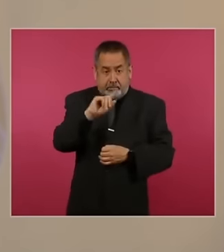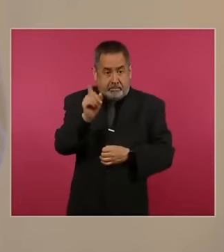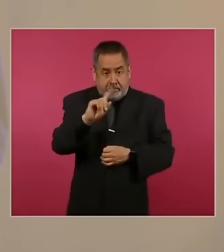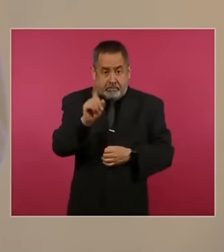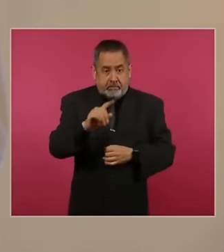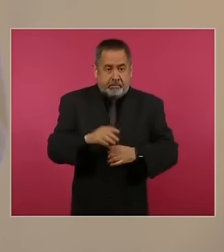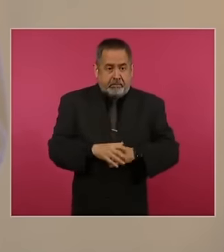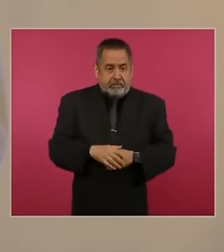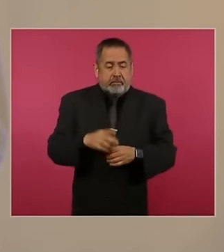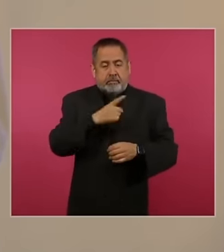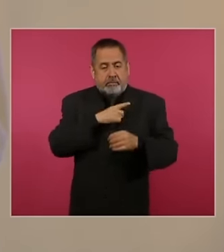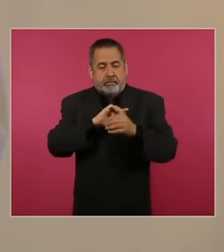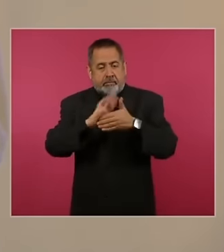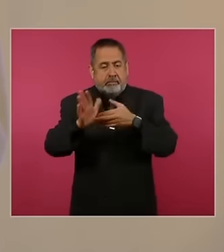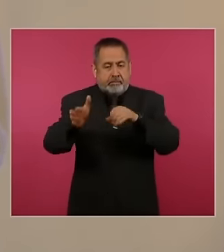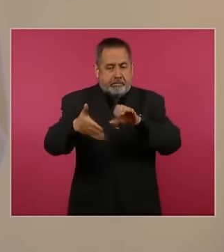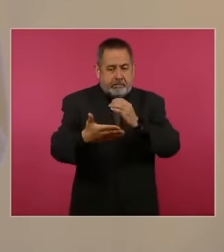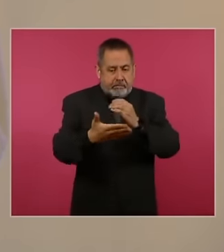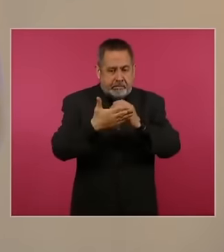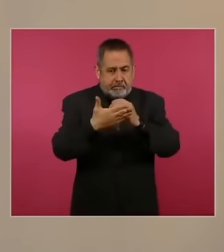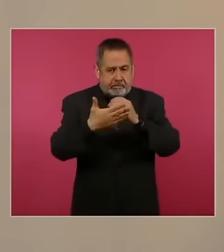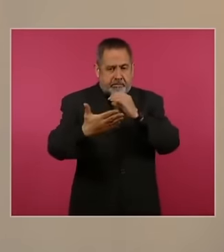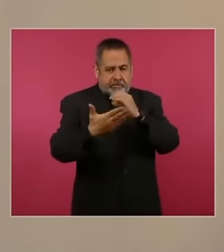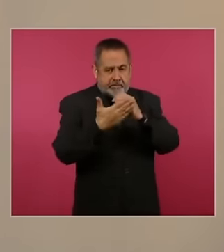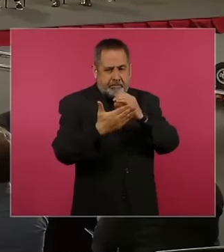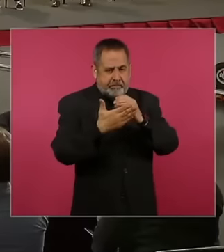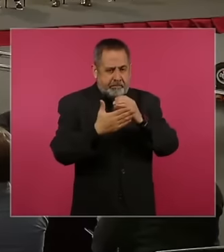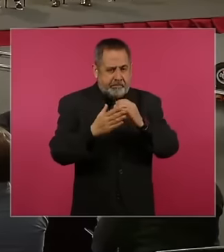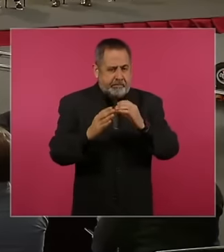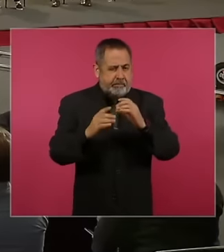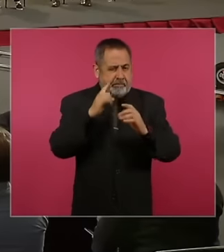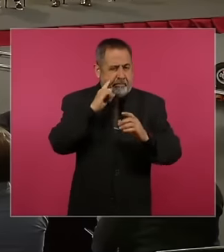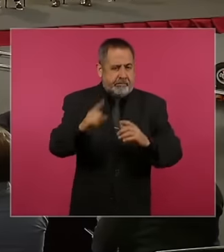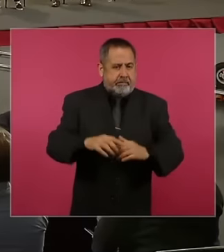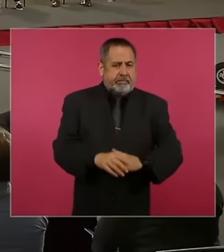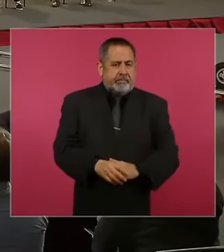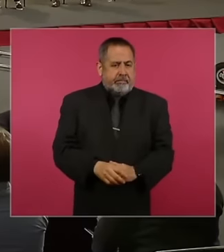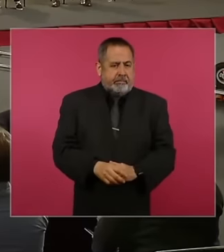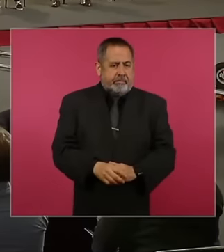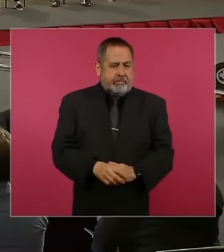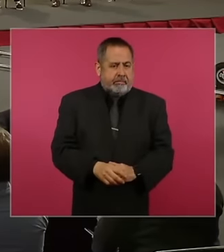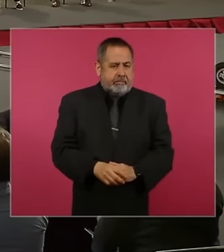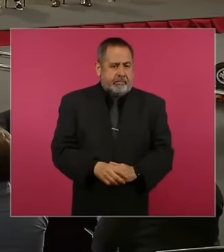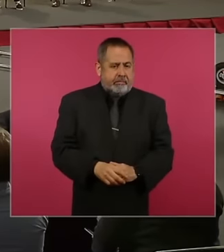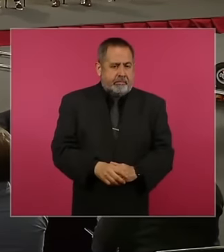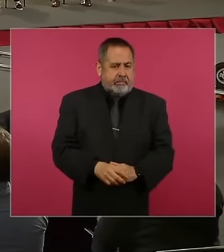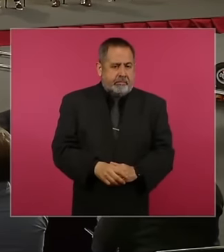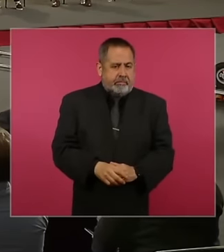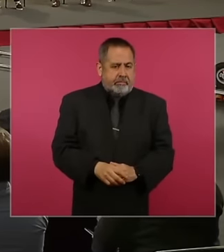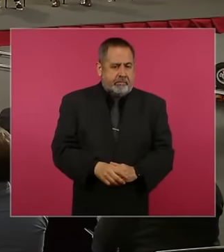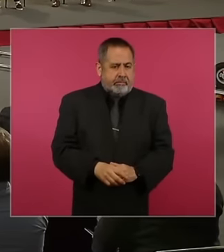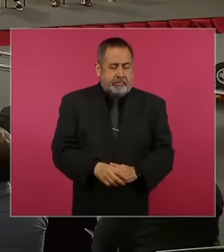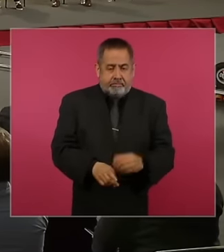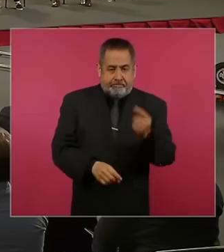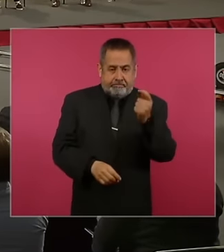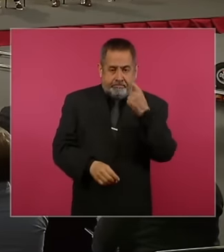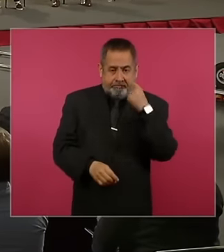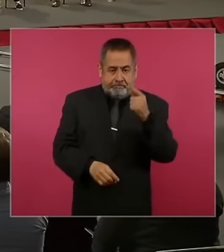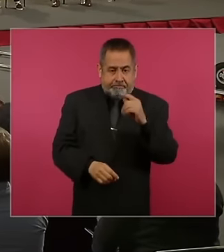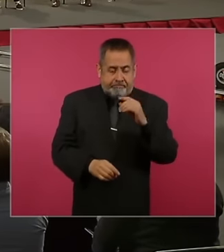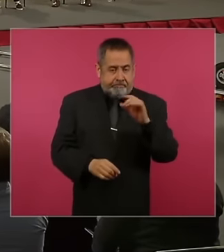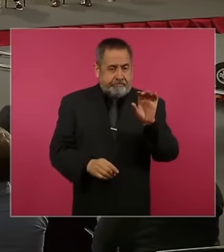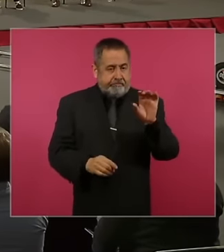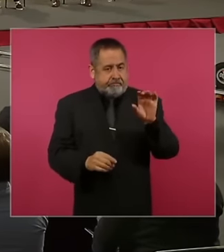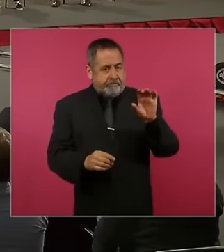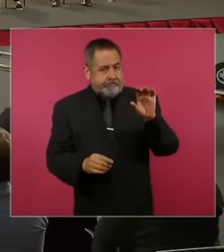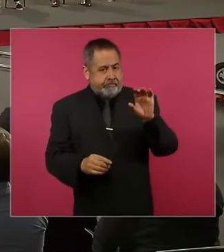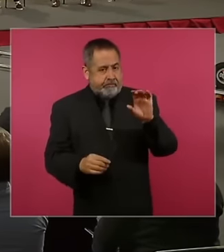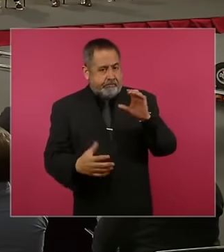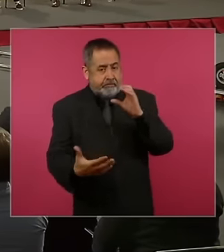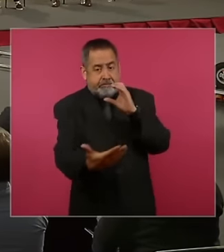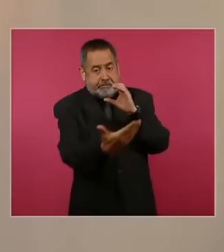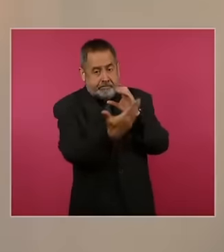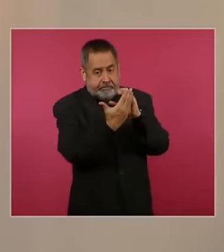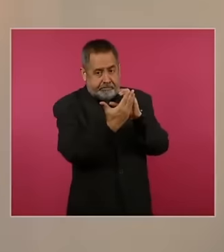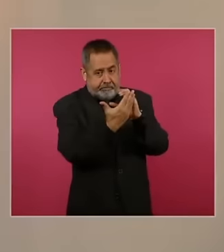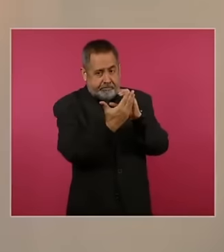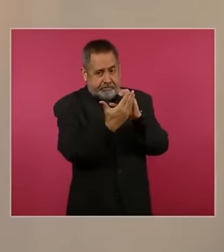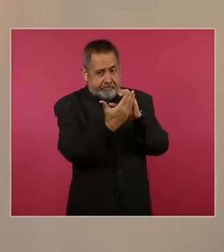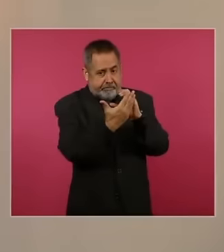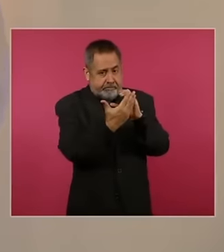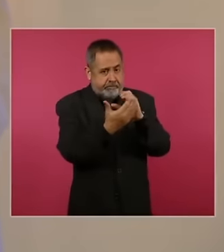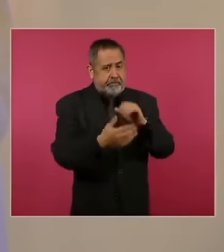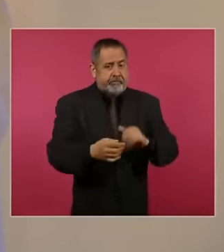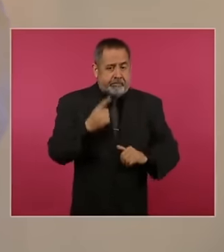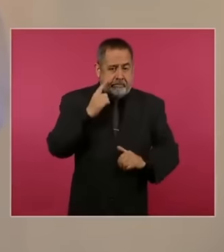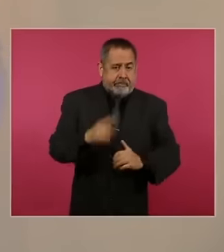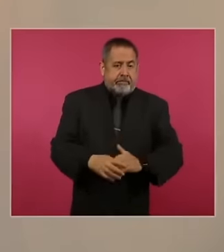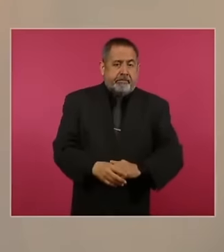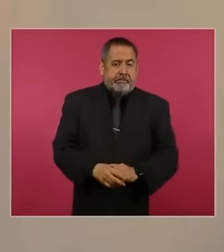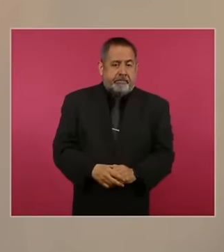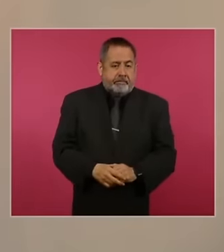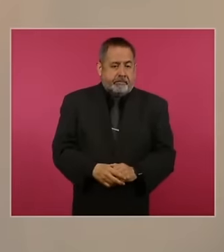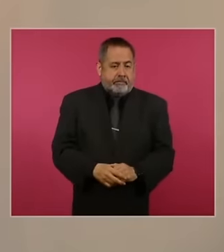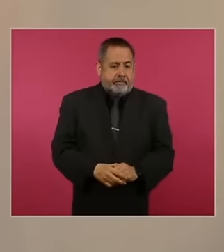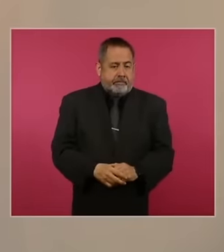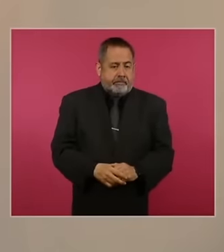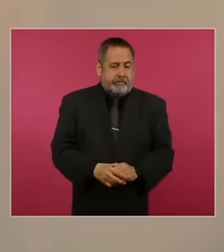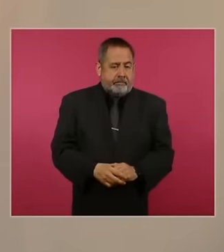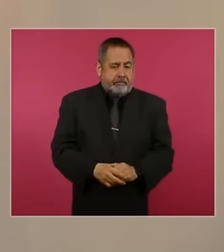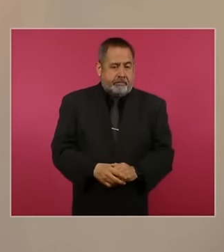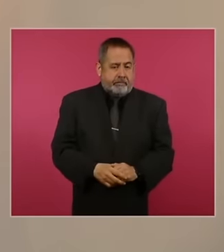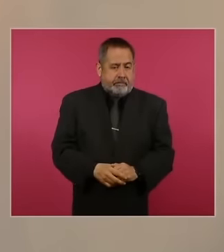filters. There are filters. Here is my filter. This one is put here and then you look through